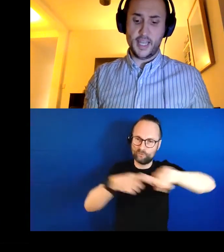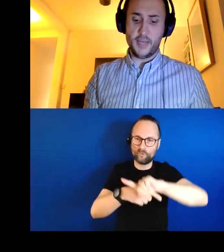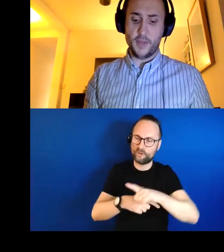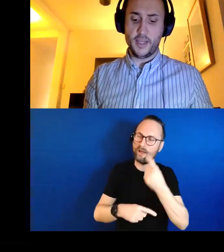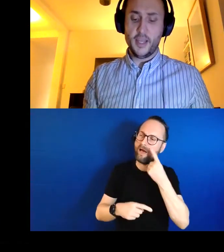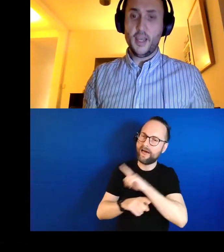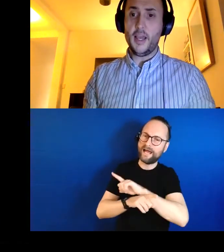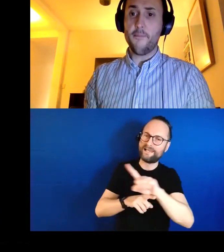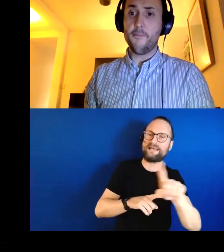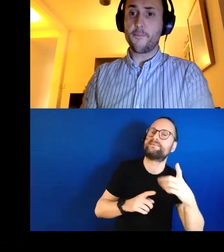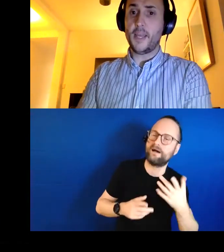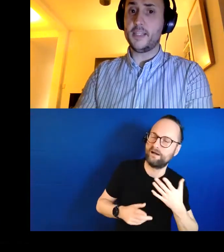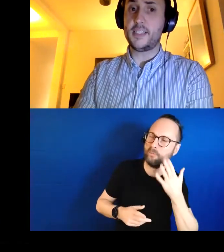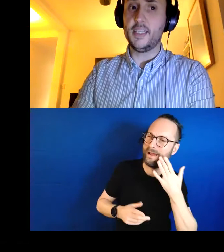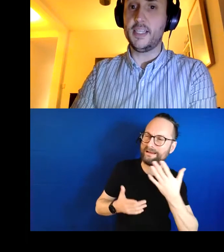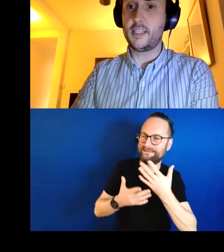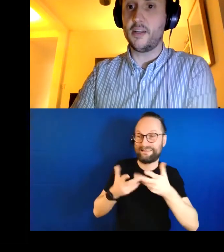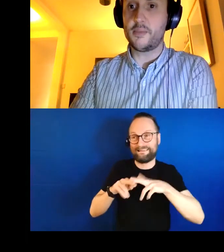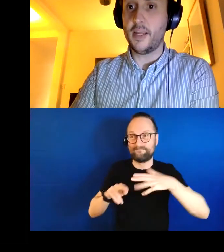So, it's quite simple, I won't spend a lot of time going through this, this slide will be available for everybody